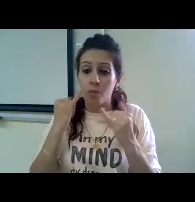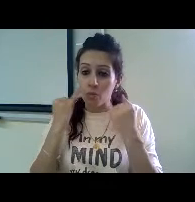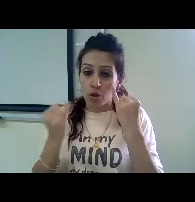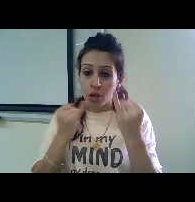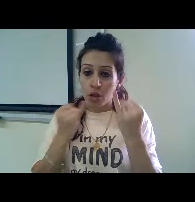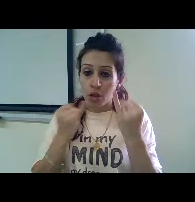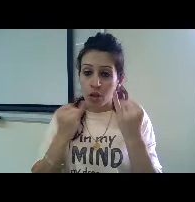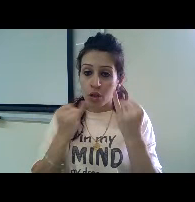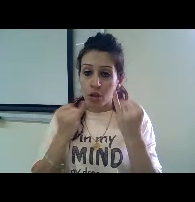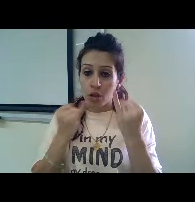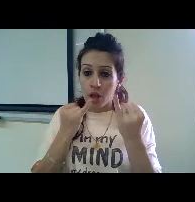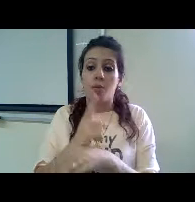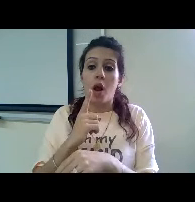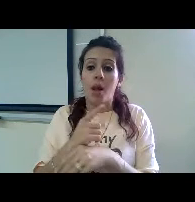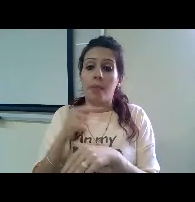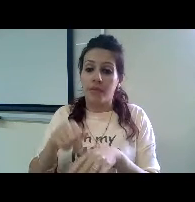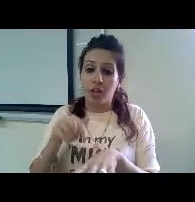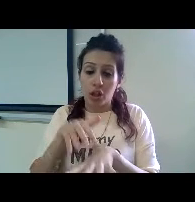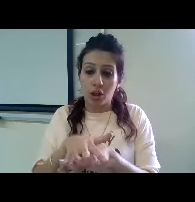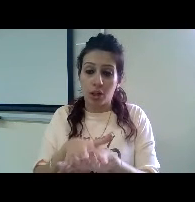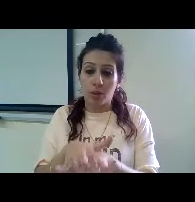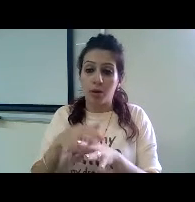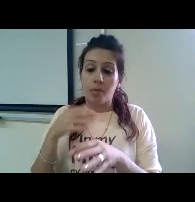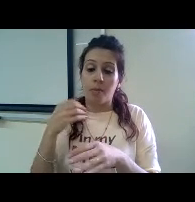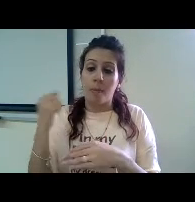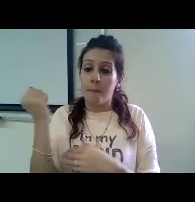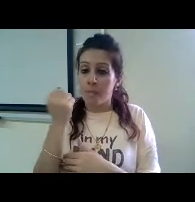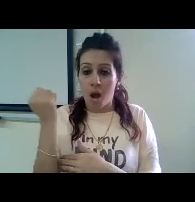into classroom practice.